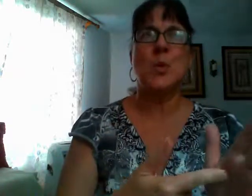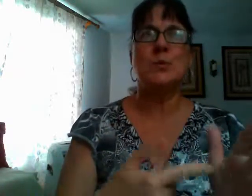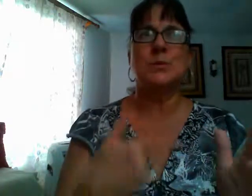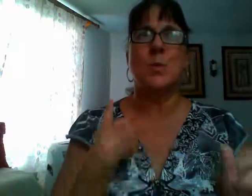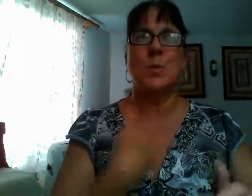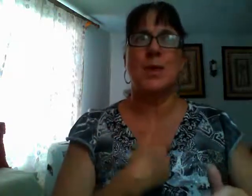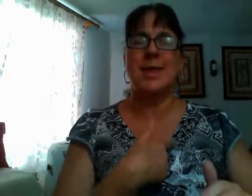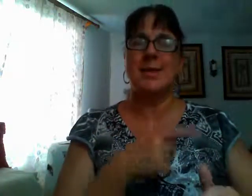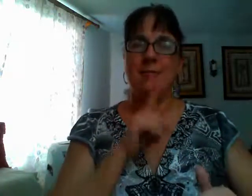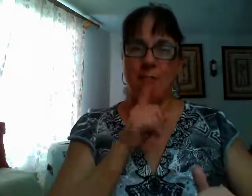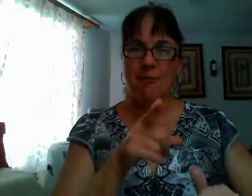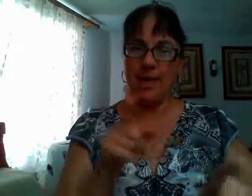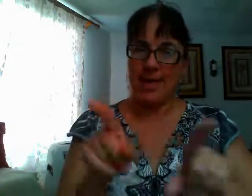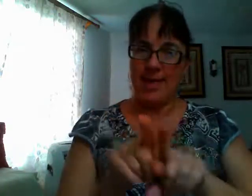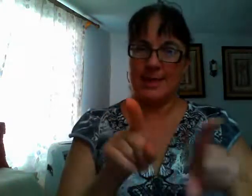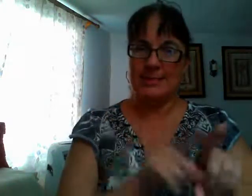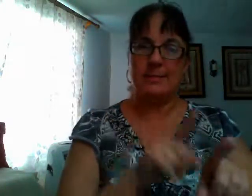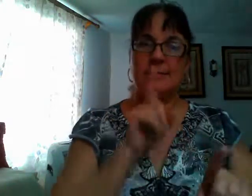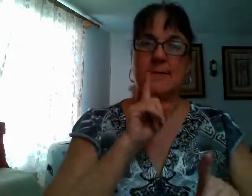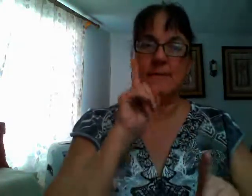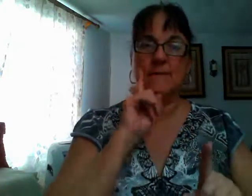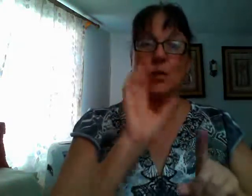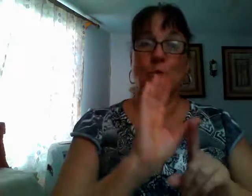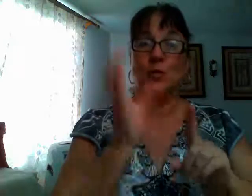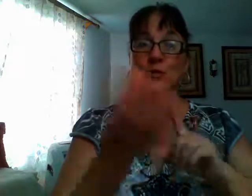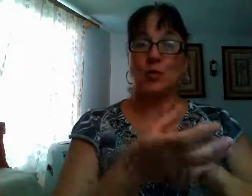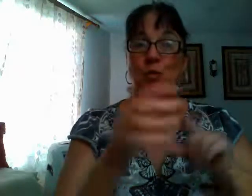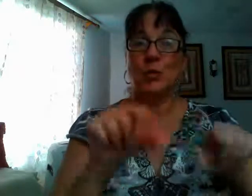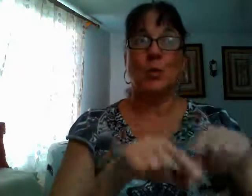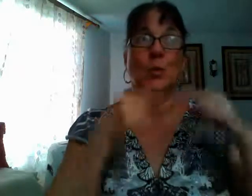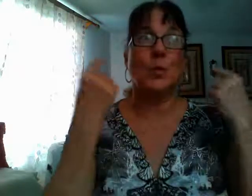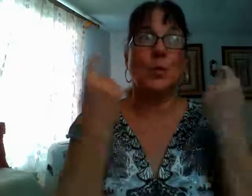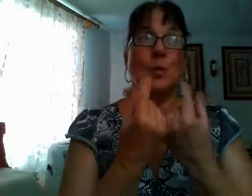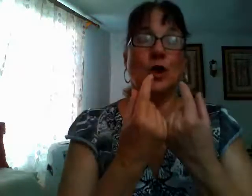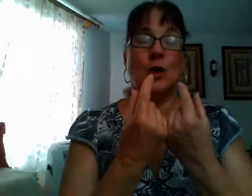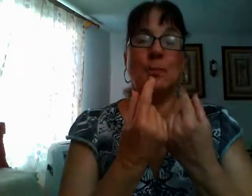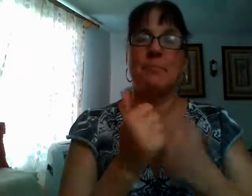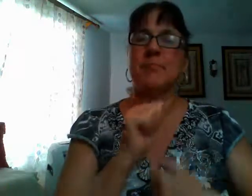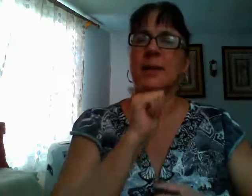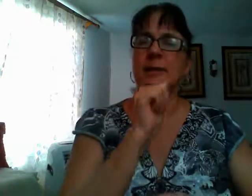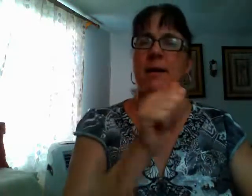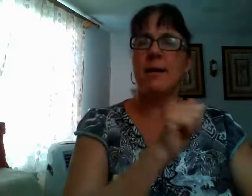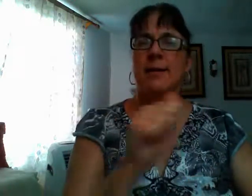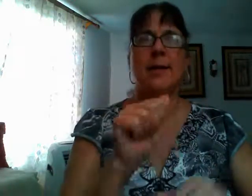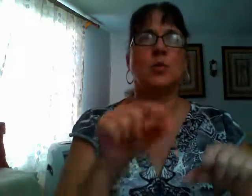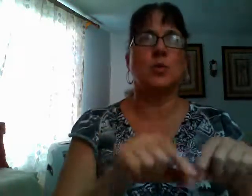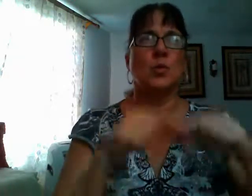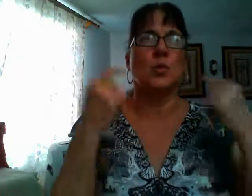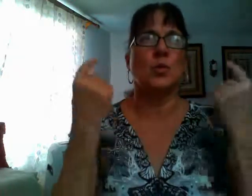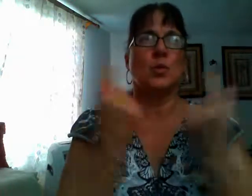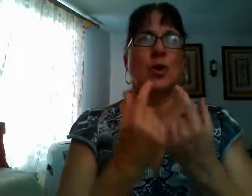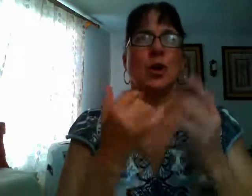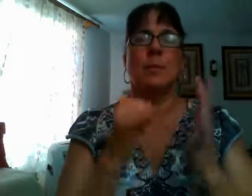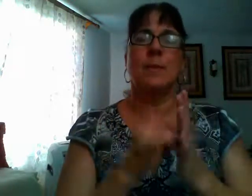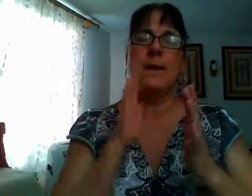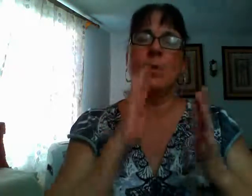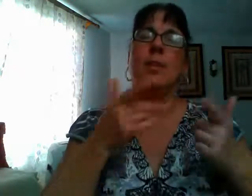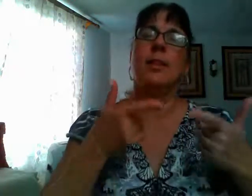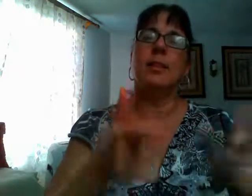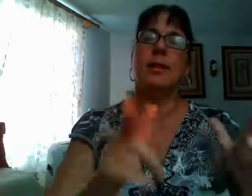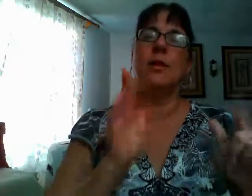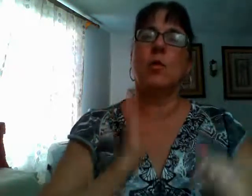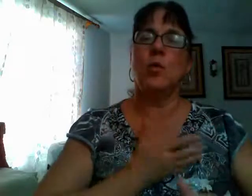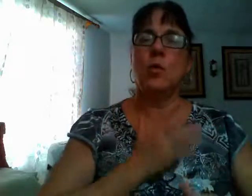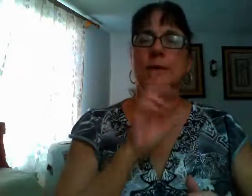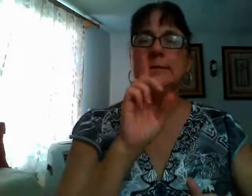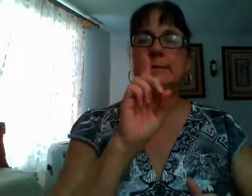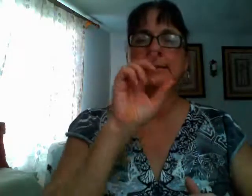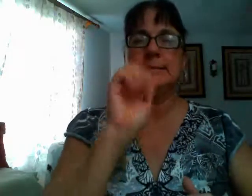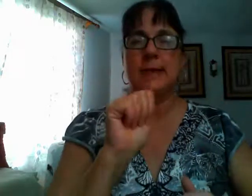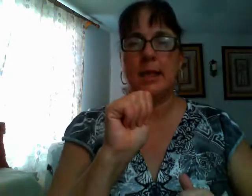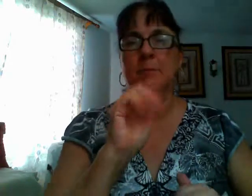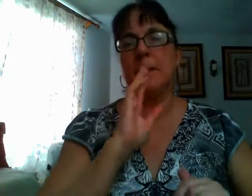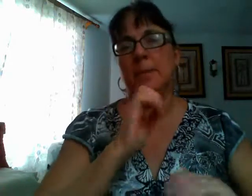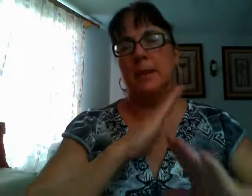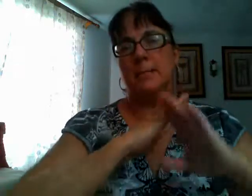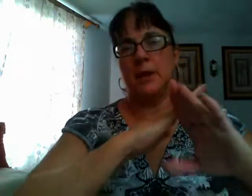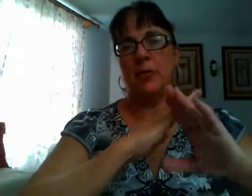as a Deaf cultural group, not a group that will let our disability be a barrier.